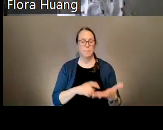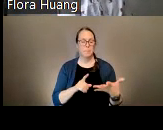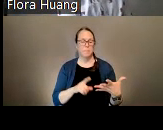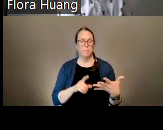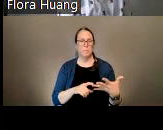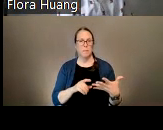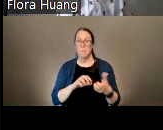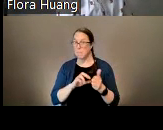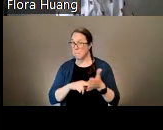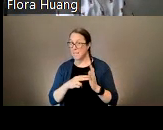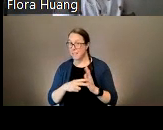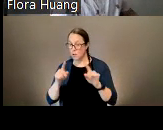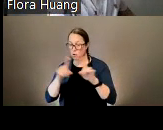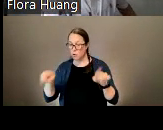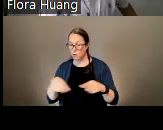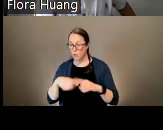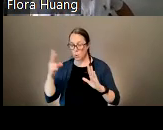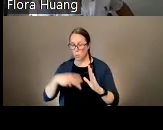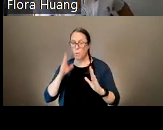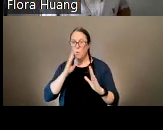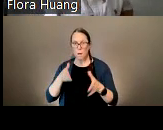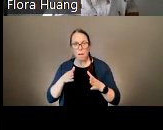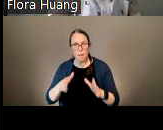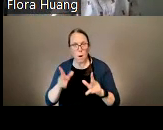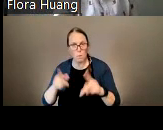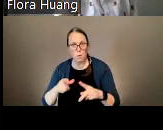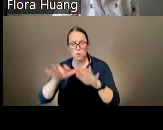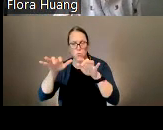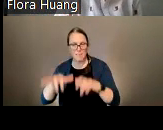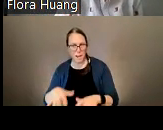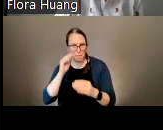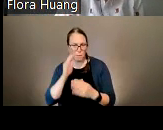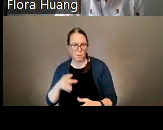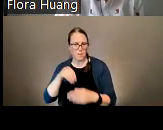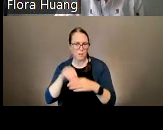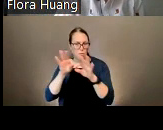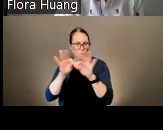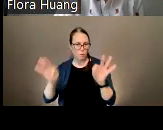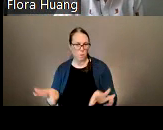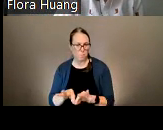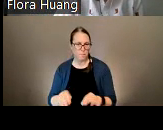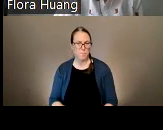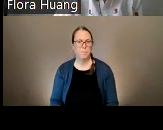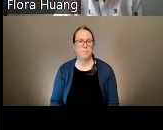so that the screen reader will allow someone to actually type information into a blank space.